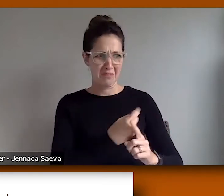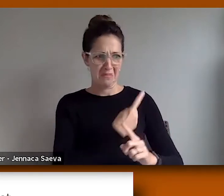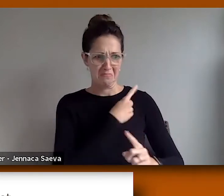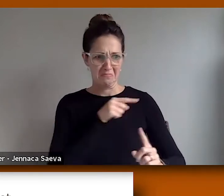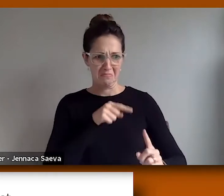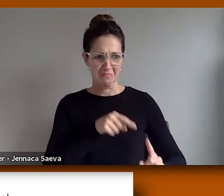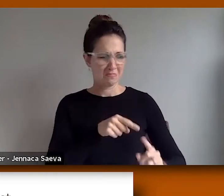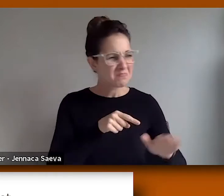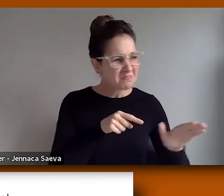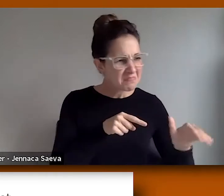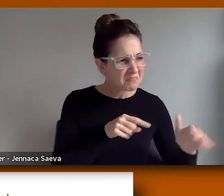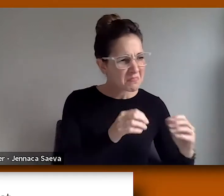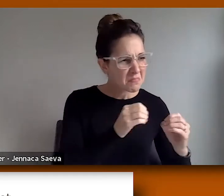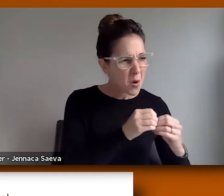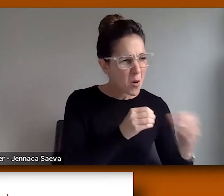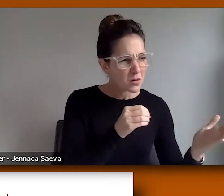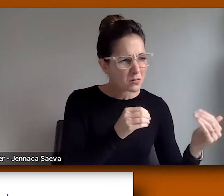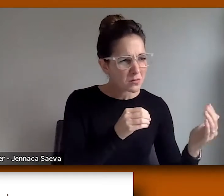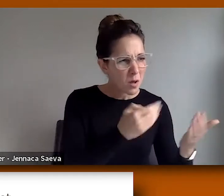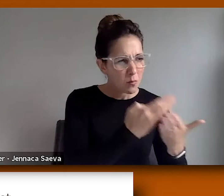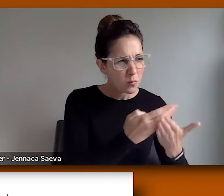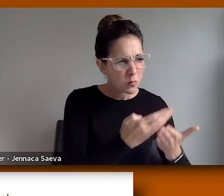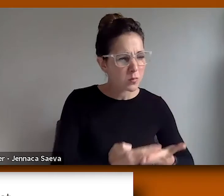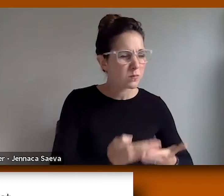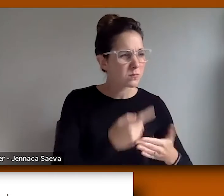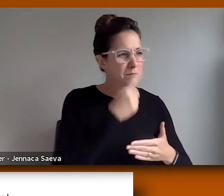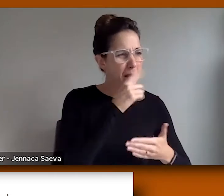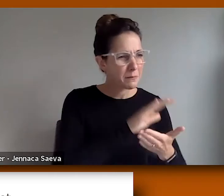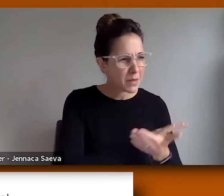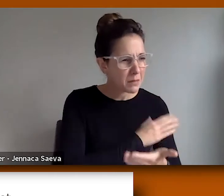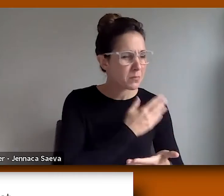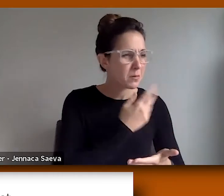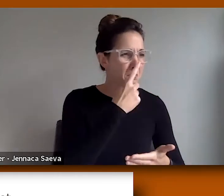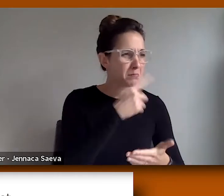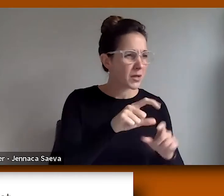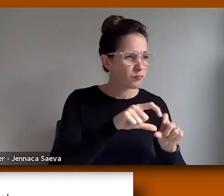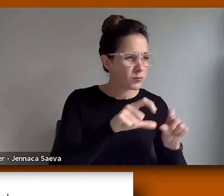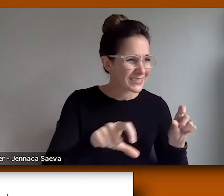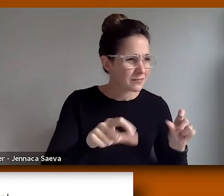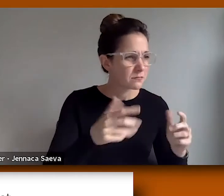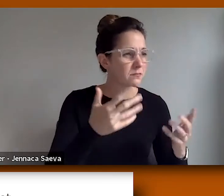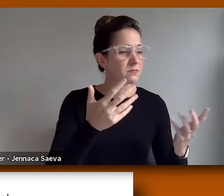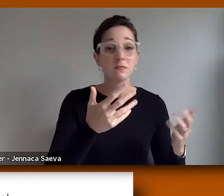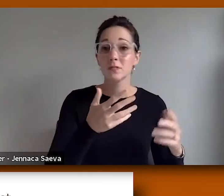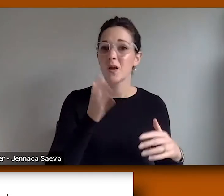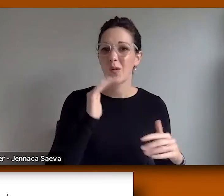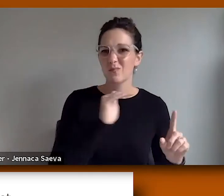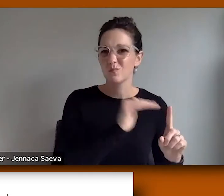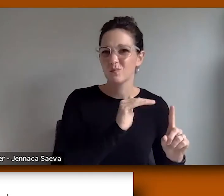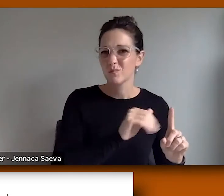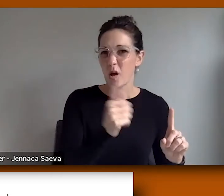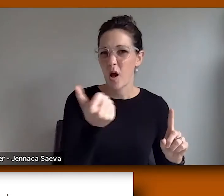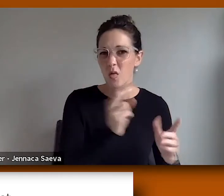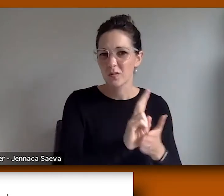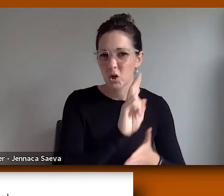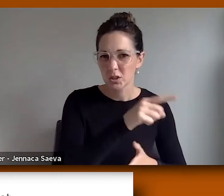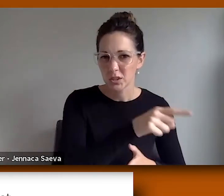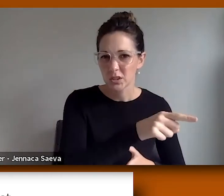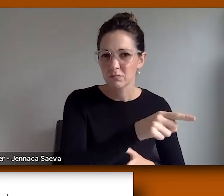we'll ask for more documentation or question the other university and ask for more in depth details